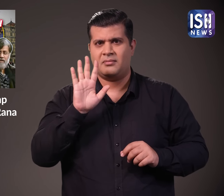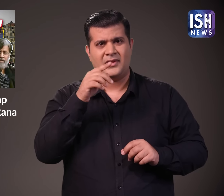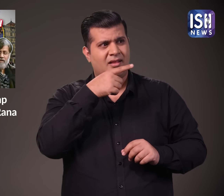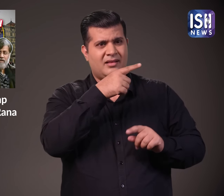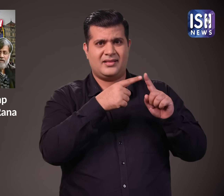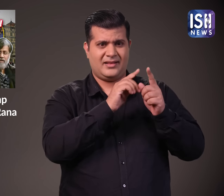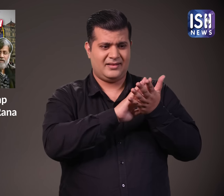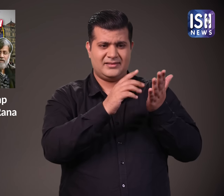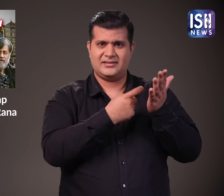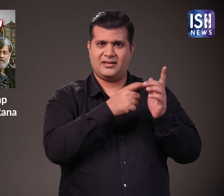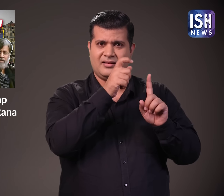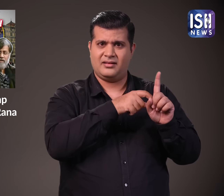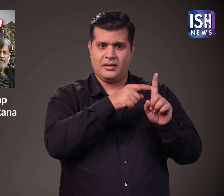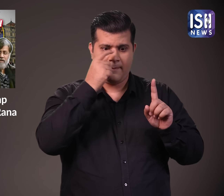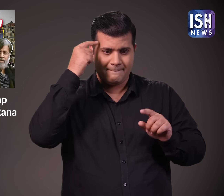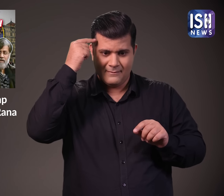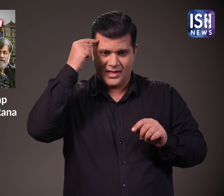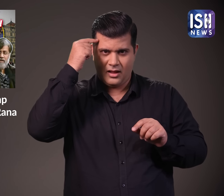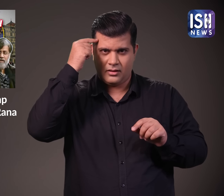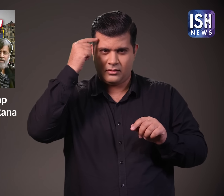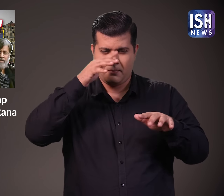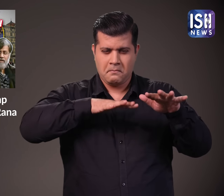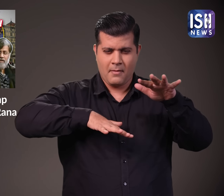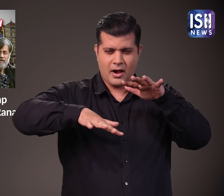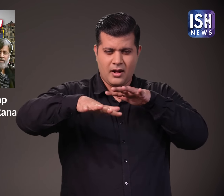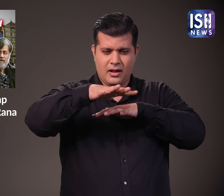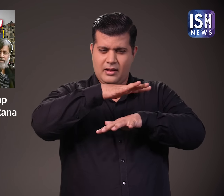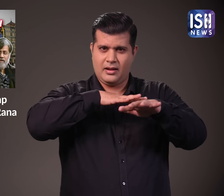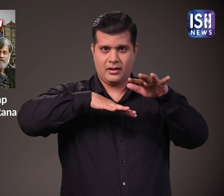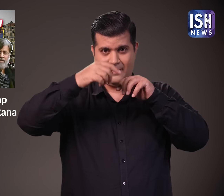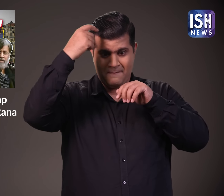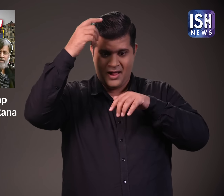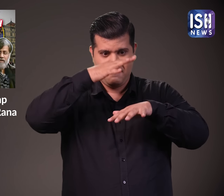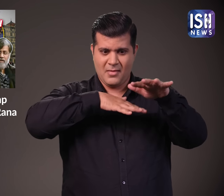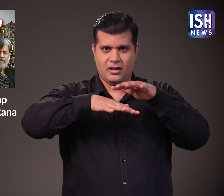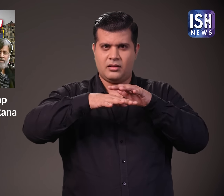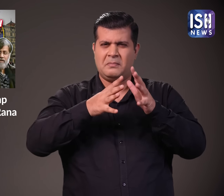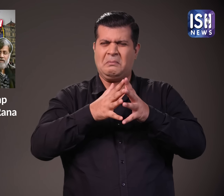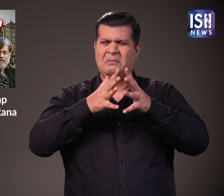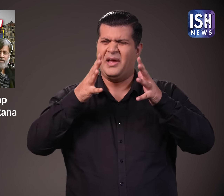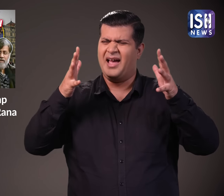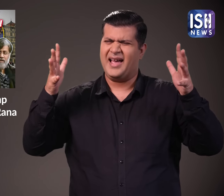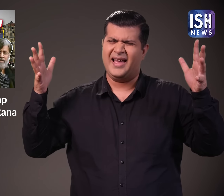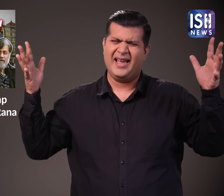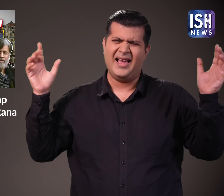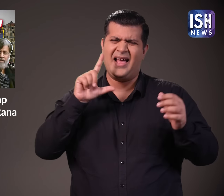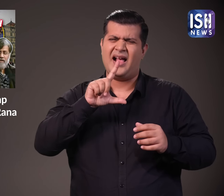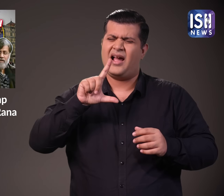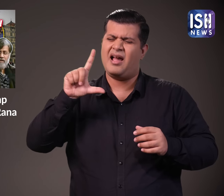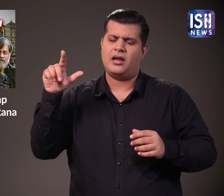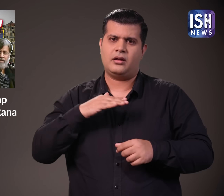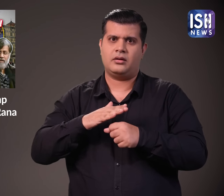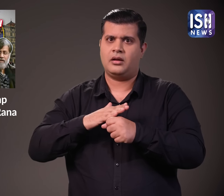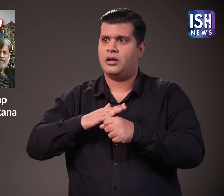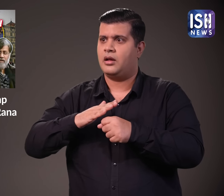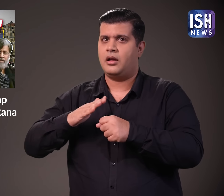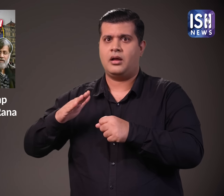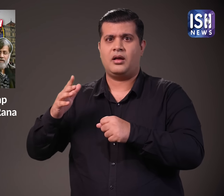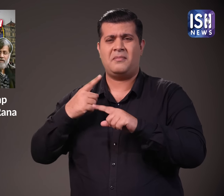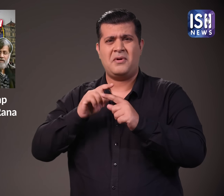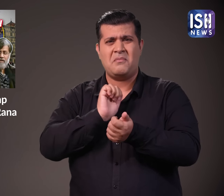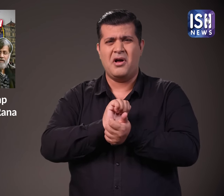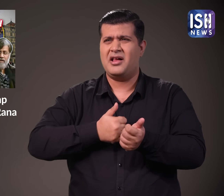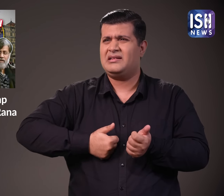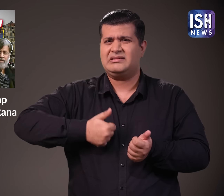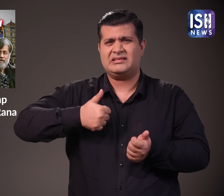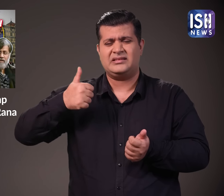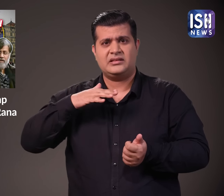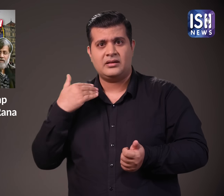Rana was the mastermind behind a massive attack in which many people, including police personnel, lost their lives.